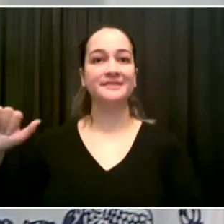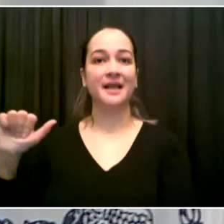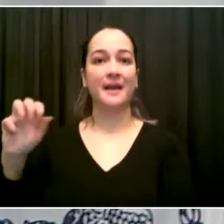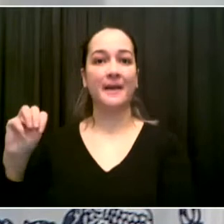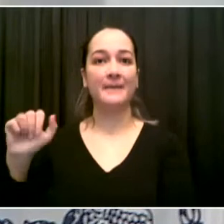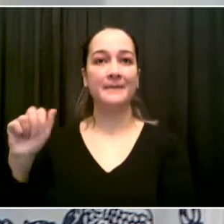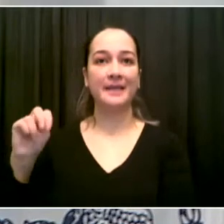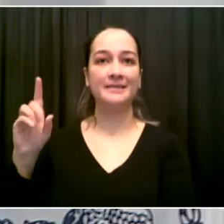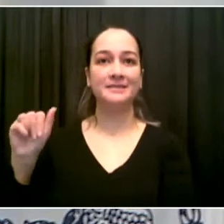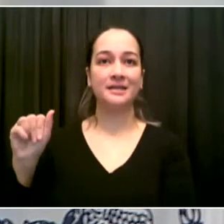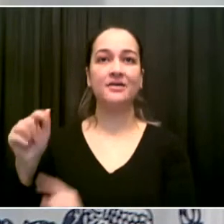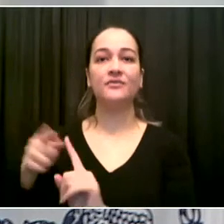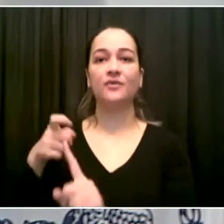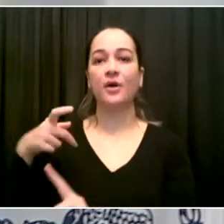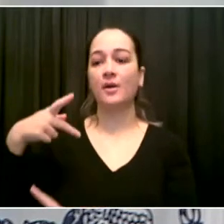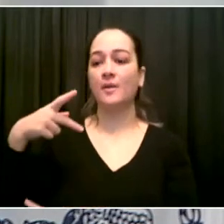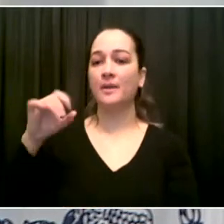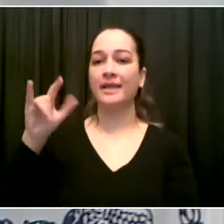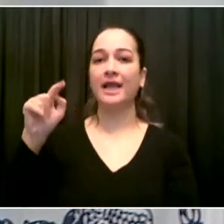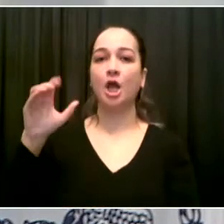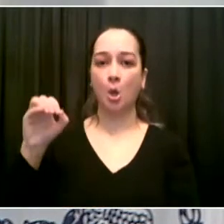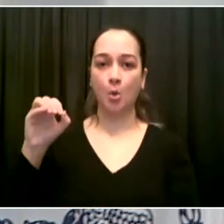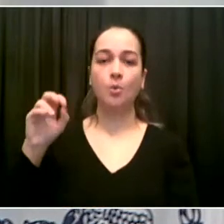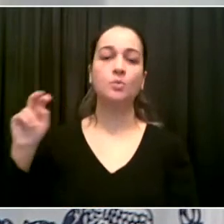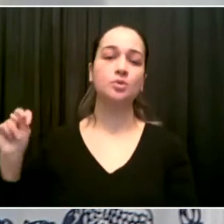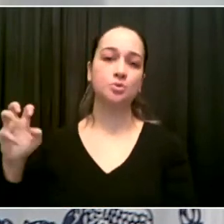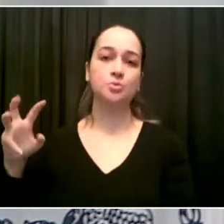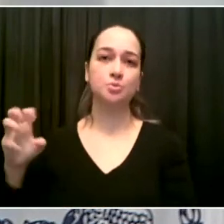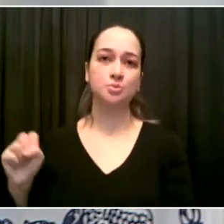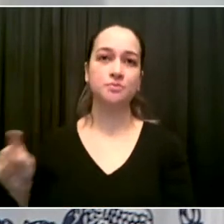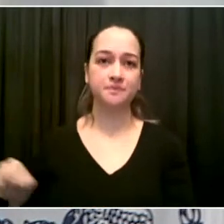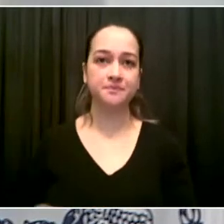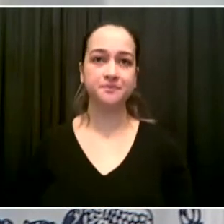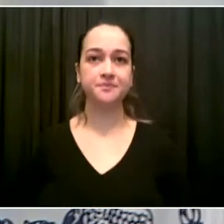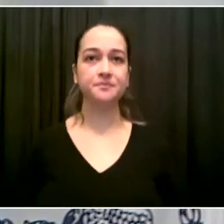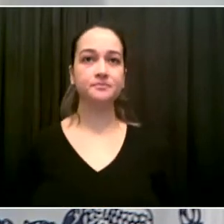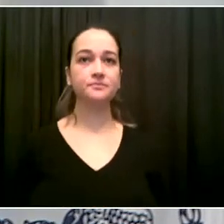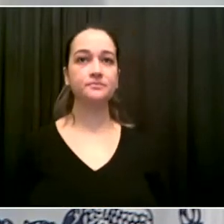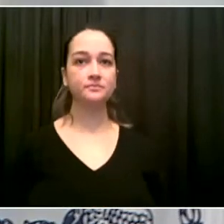AMANDA FROM POLITICO. Reporter: I WANTED TO FOLLOW